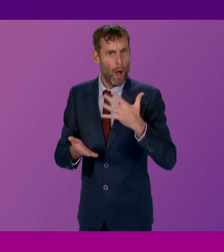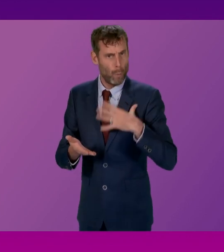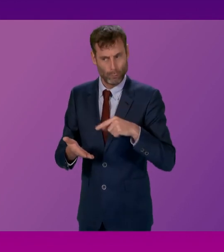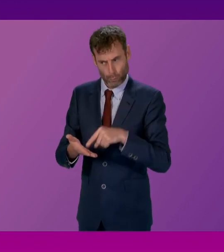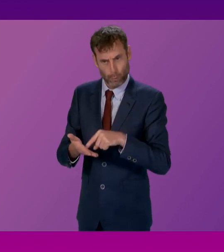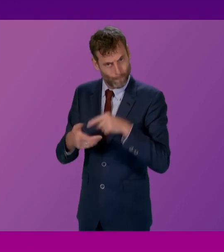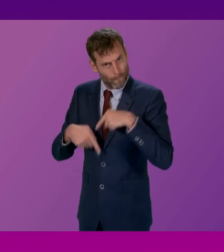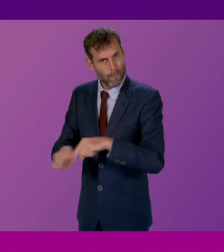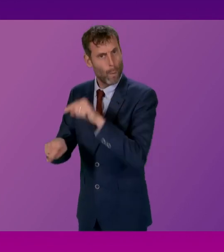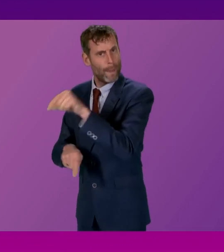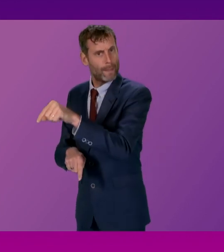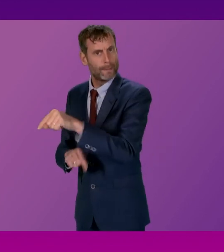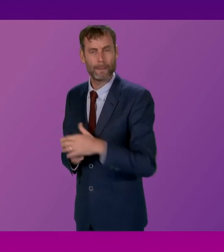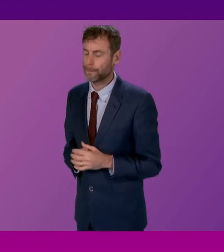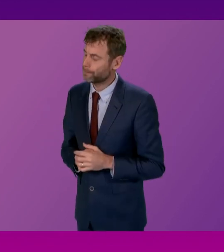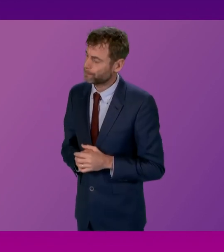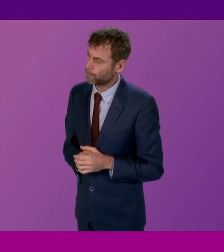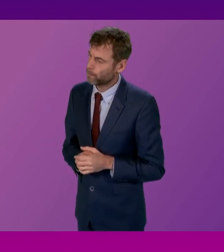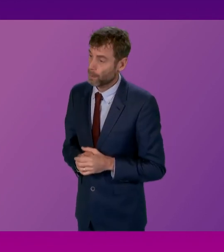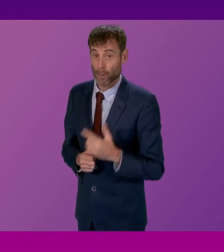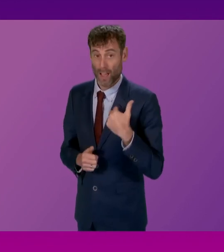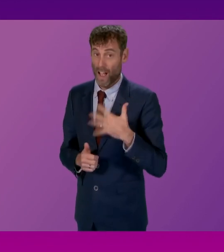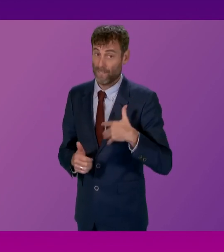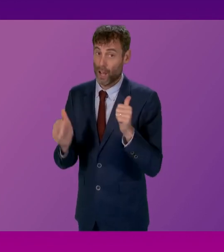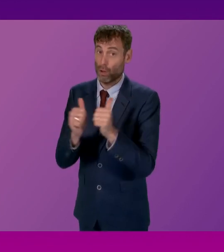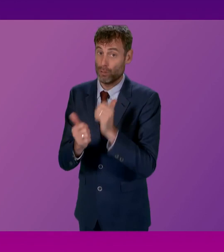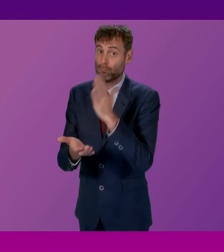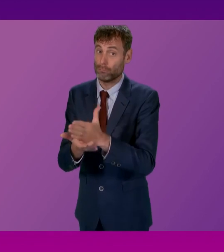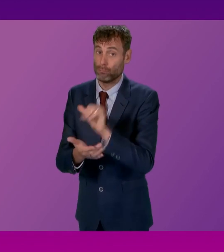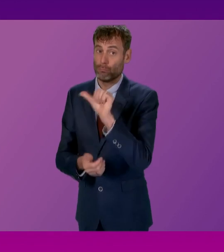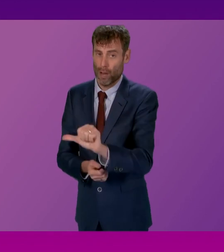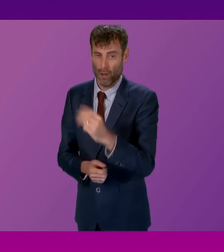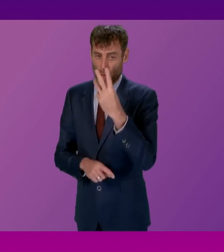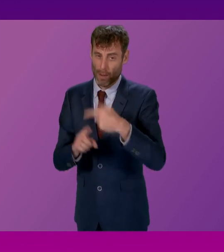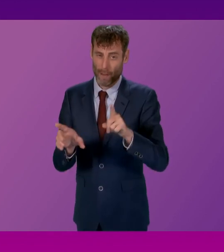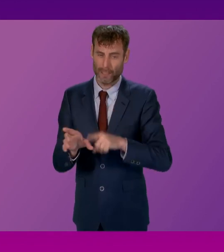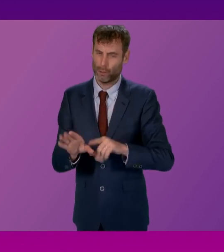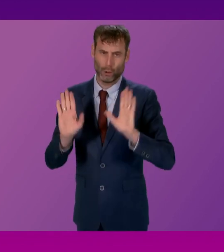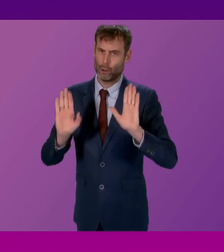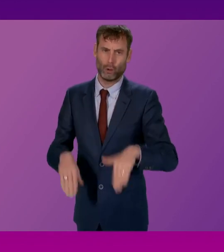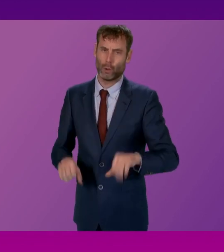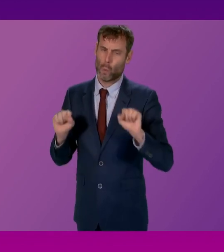Care will be happy to raise it with the health board. I agree with Pam Gosal’s premise that waits of that length are unacceptable.